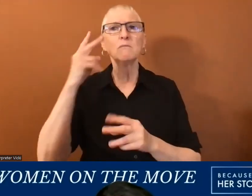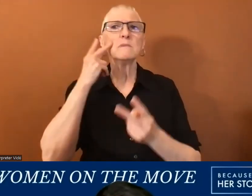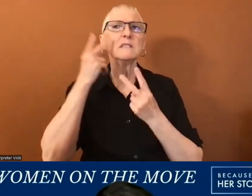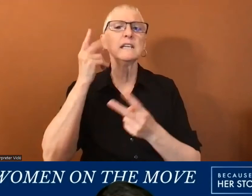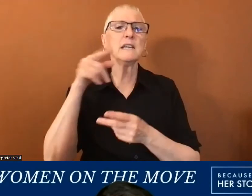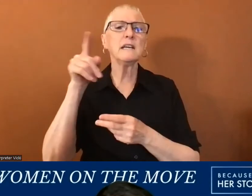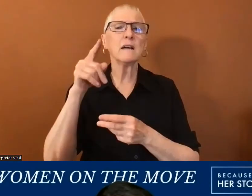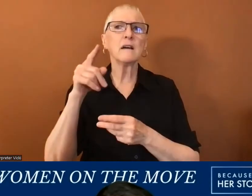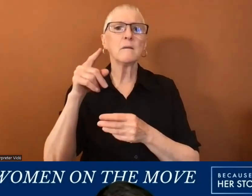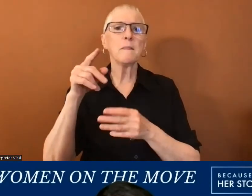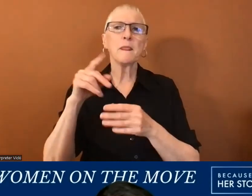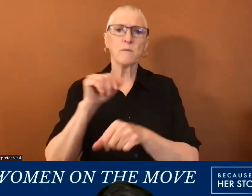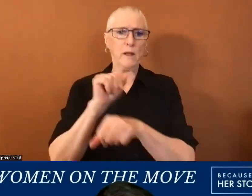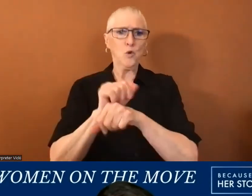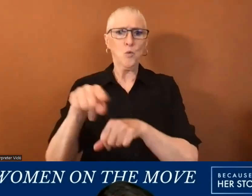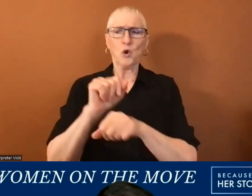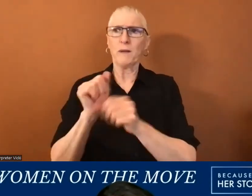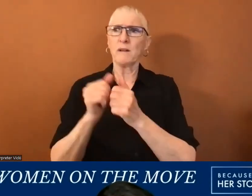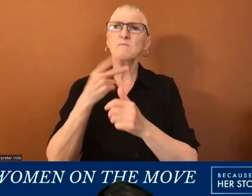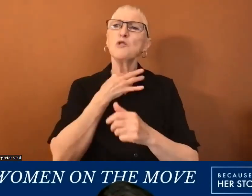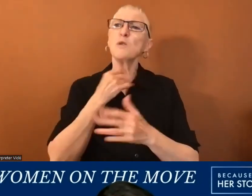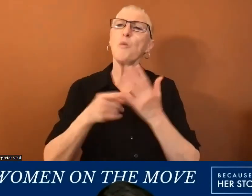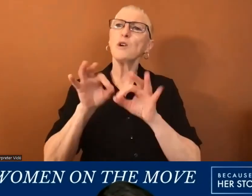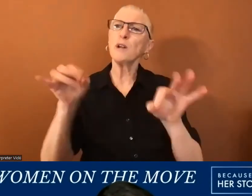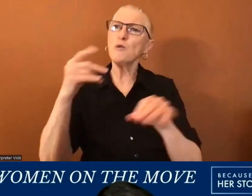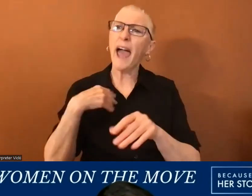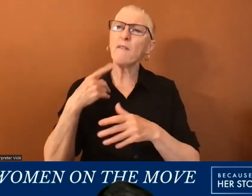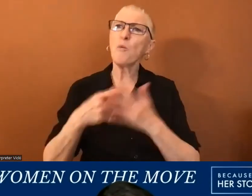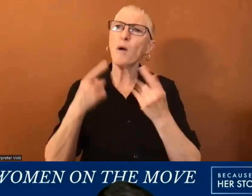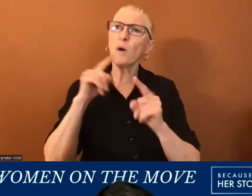that you're working with to see what they have and what works best in the field that you want to pursue.